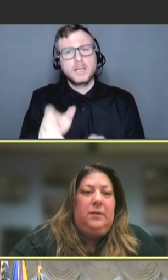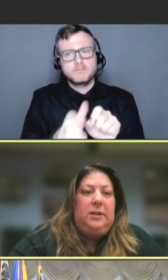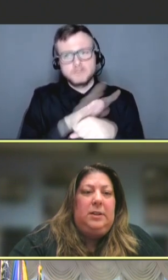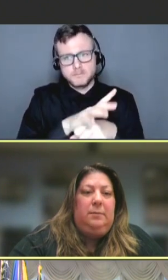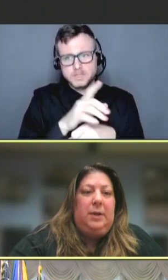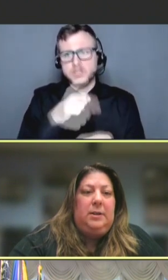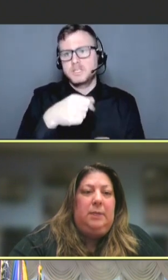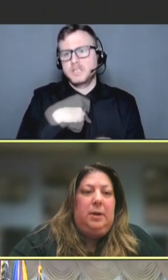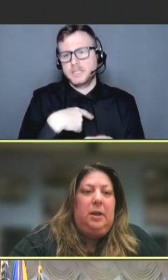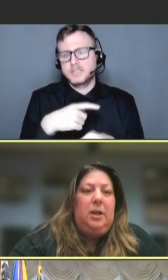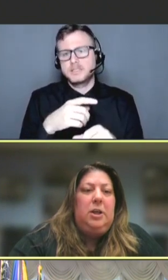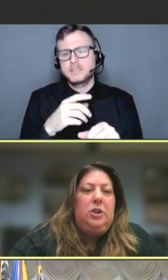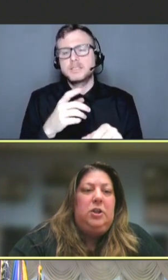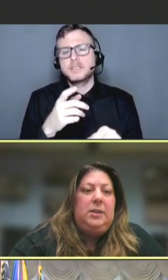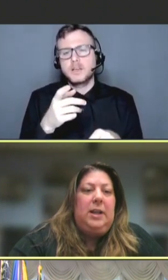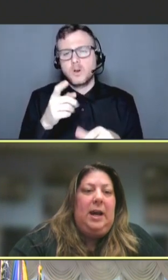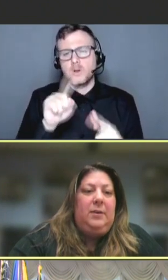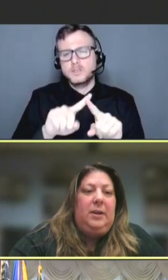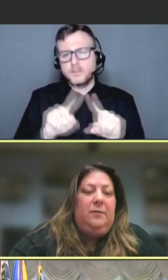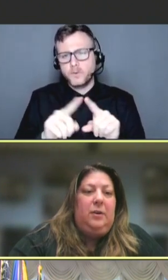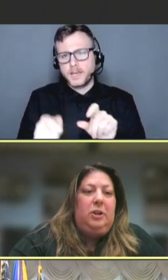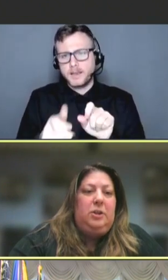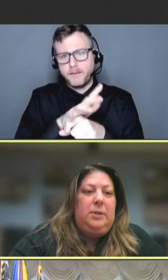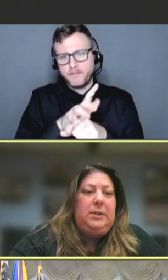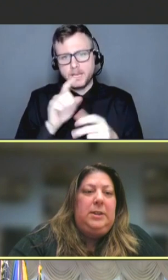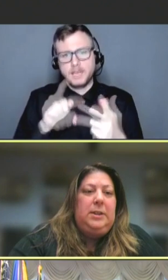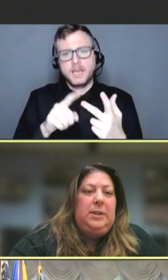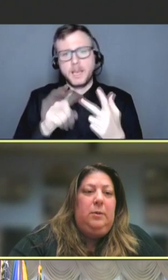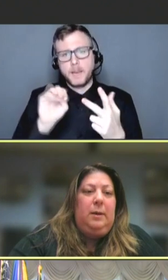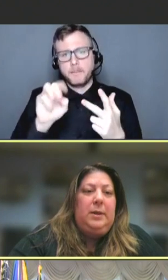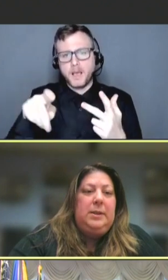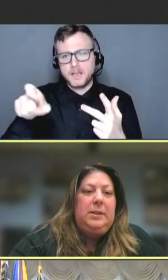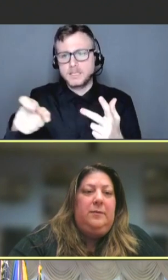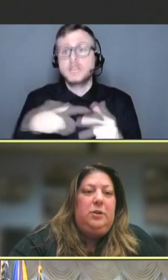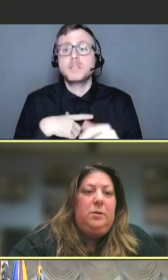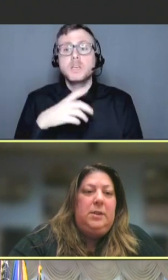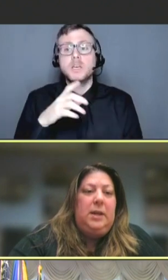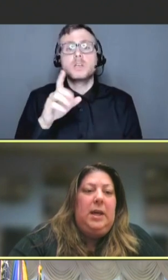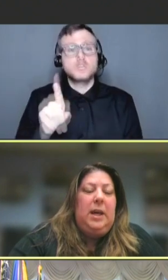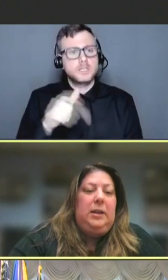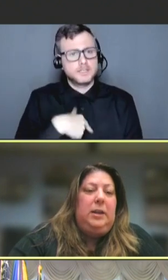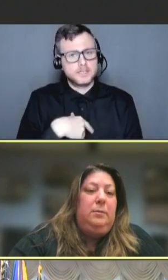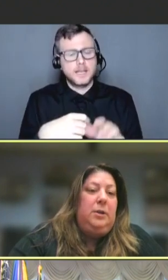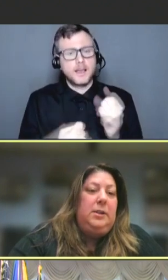COVID-19 pandemic. She is an advocate for LGBTQI plus individuals and communities.